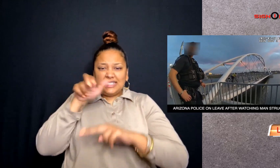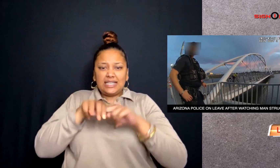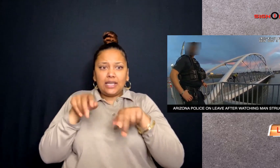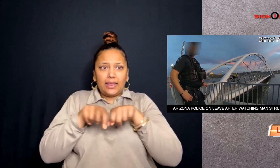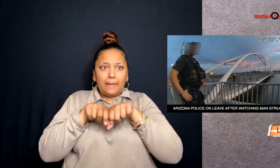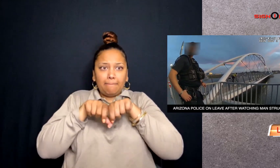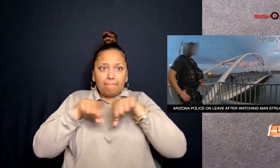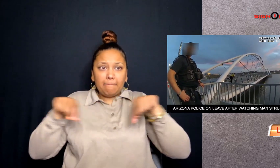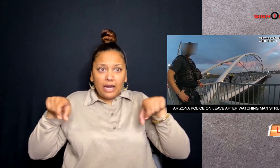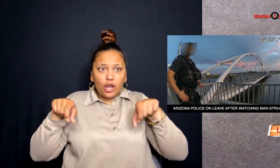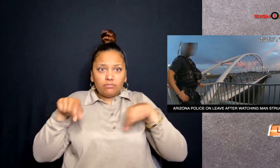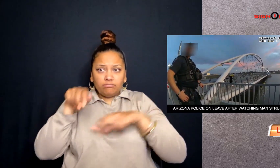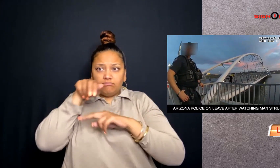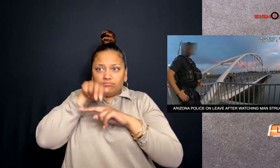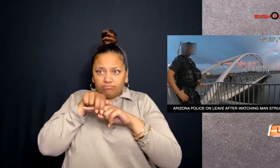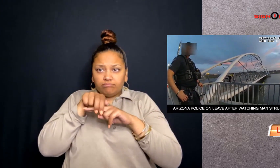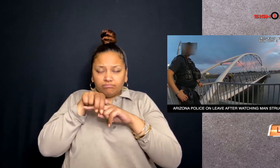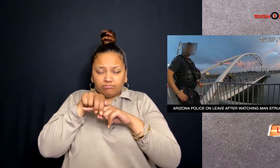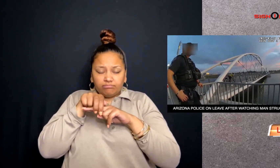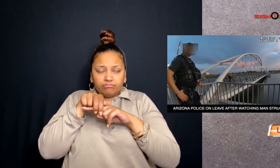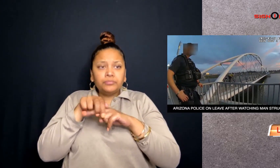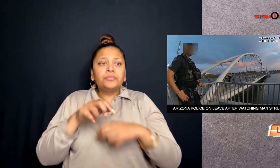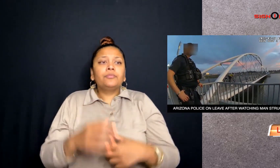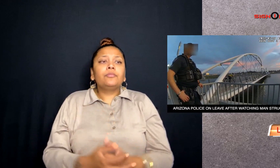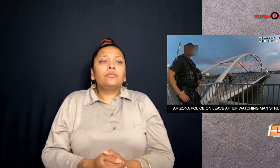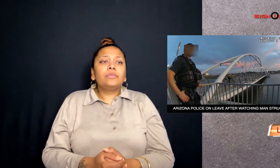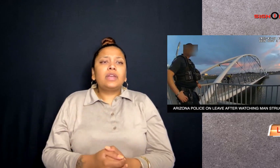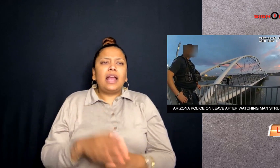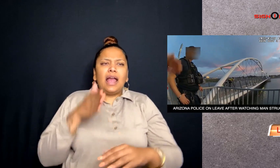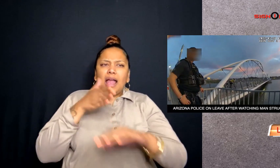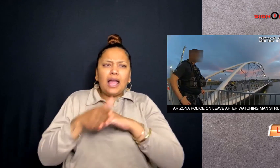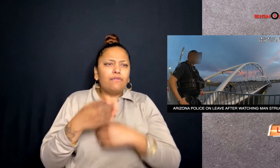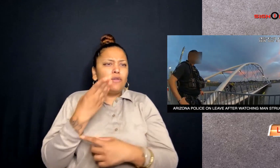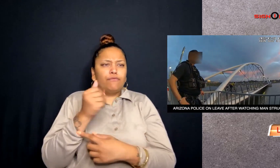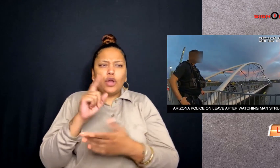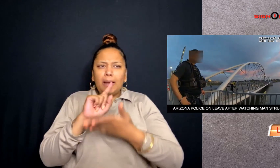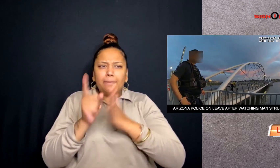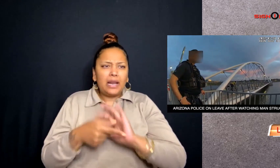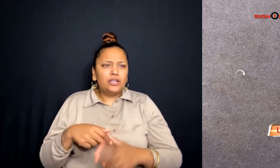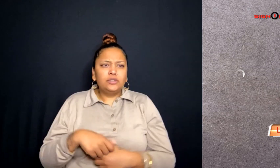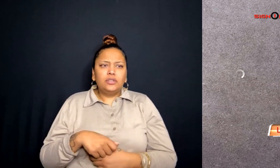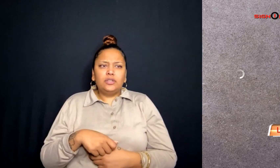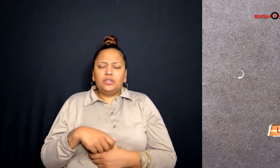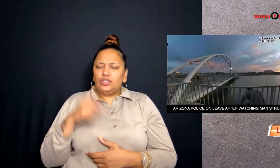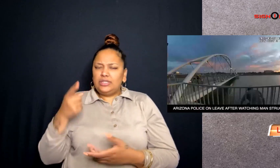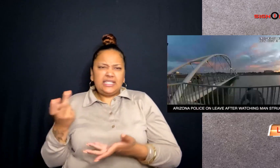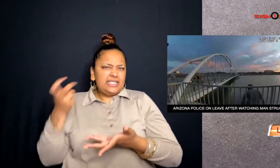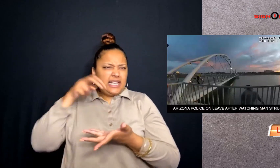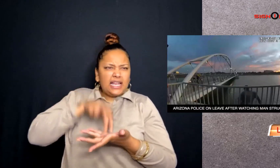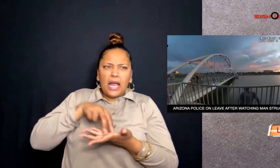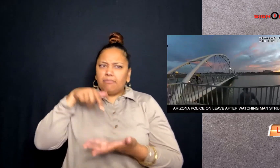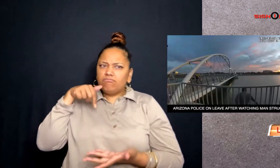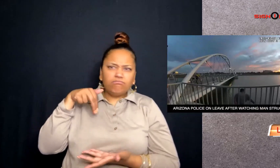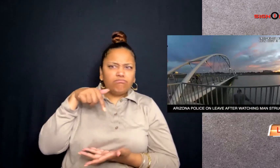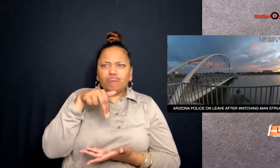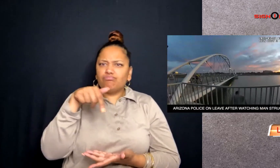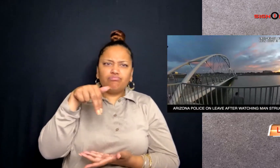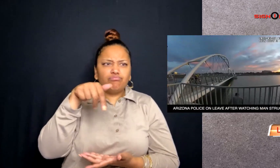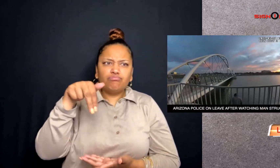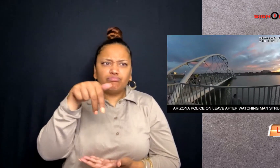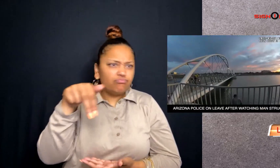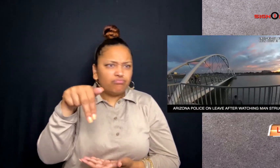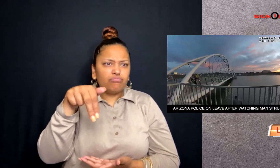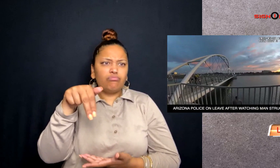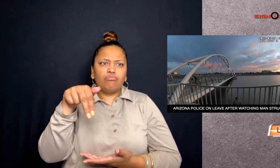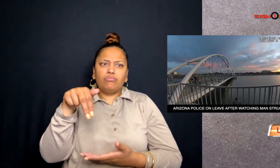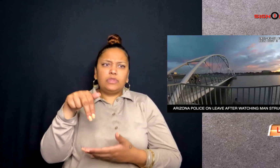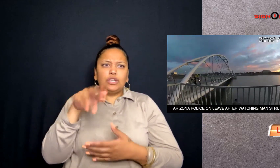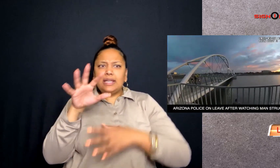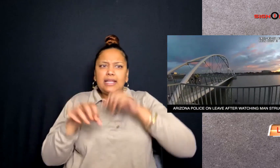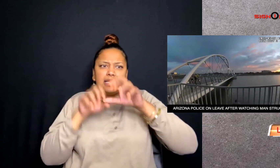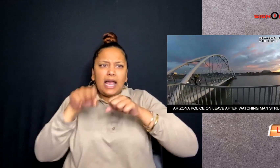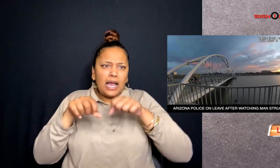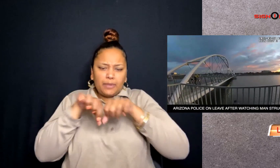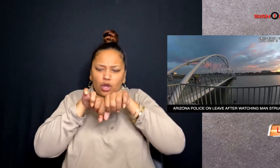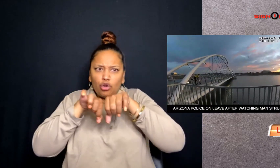a bench after a few minutes Bickings gets up climbs